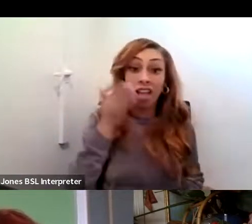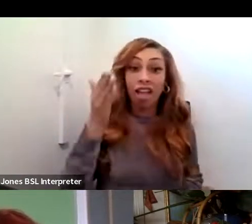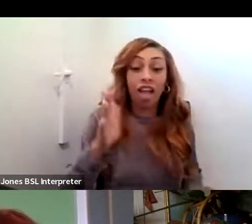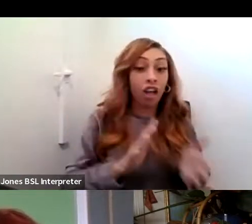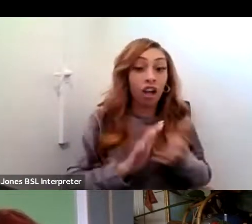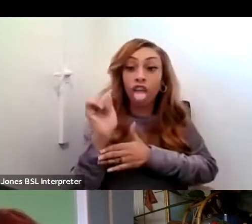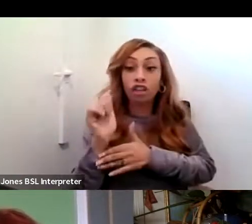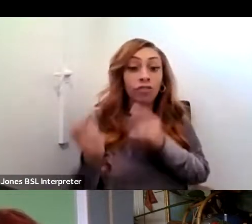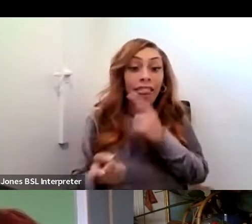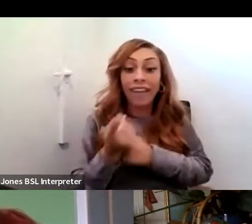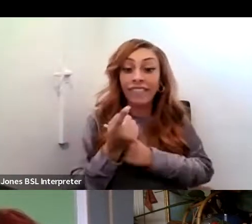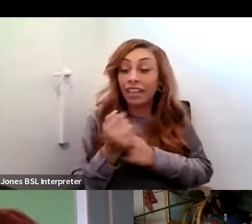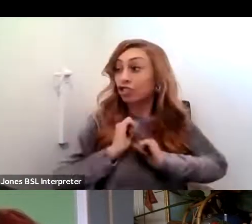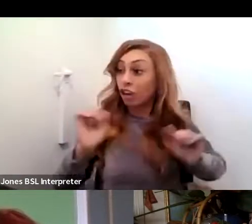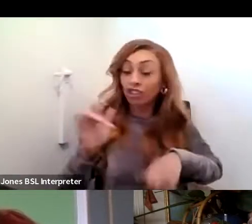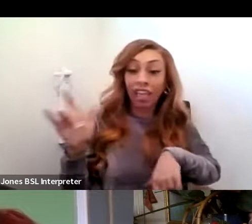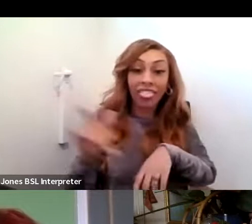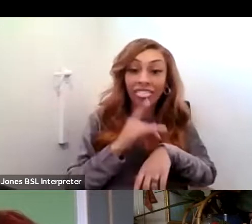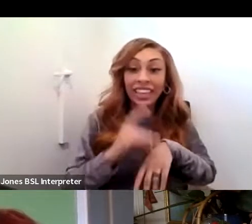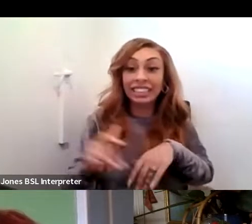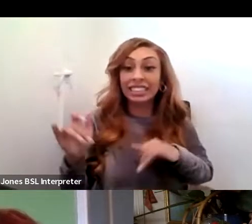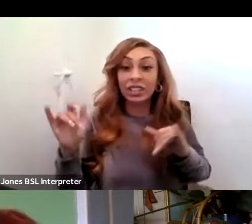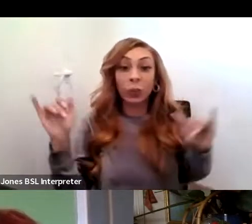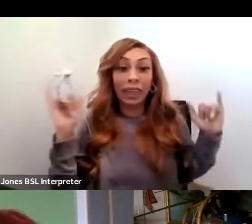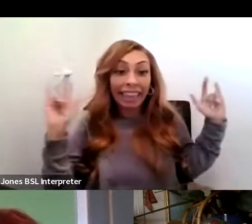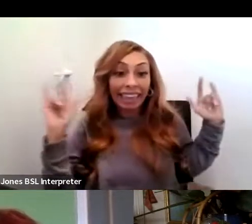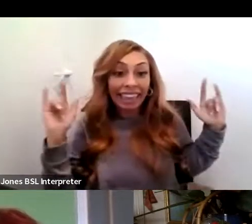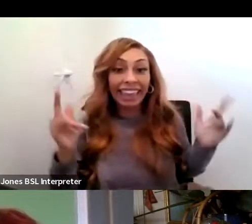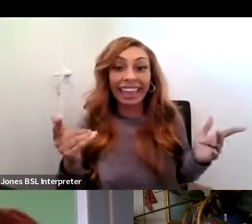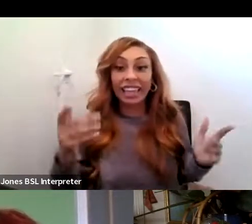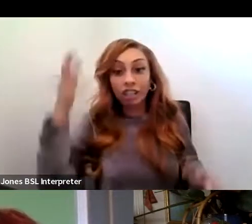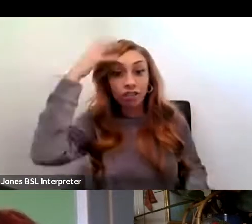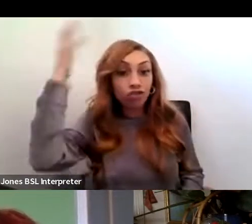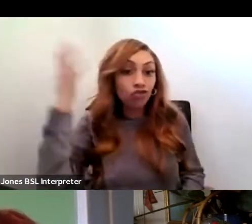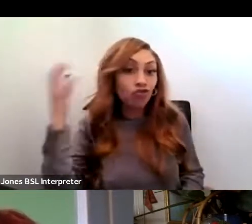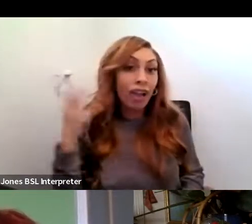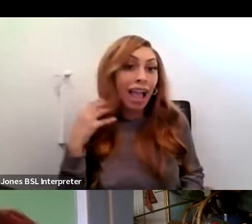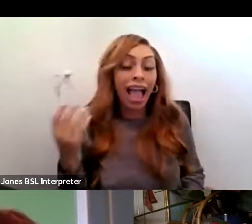I haven't been to any theatre, I haven't been to any gigs, I haven't been to any drag shows I try to go to,